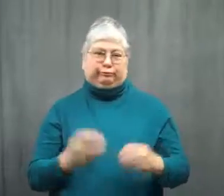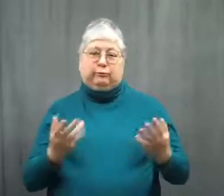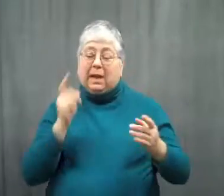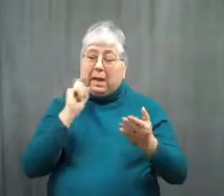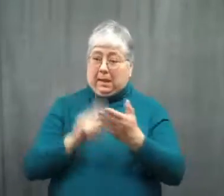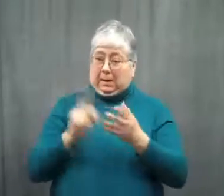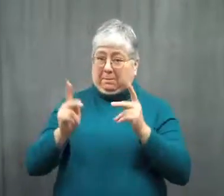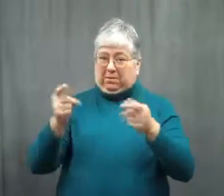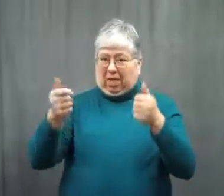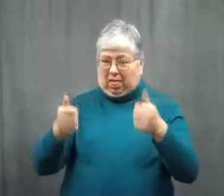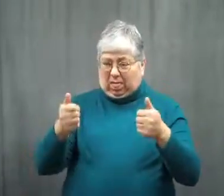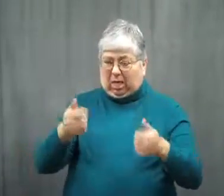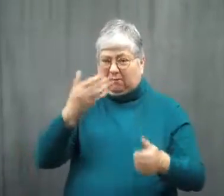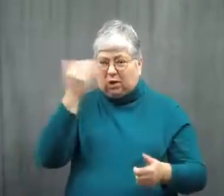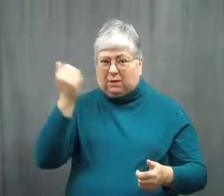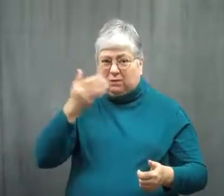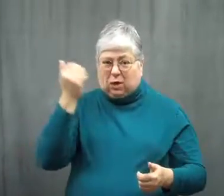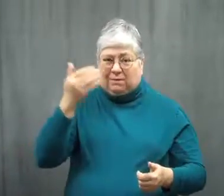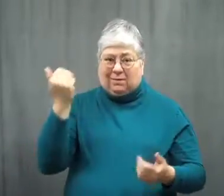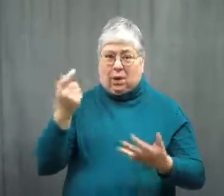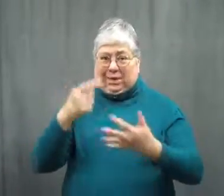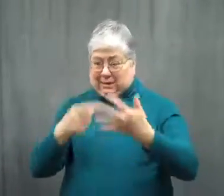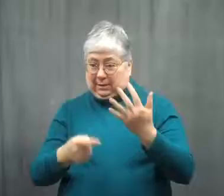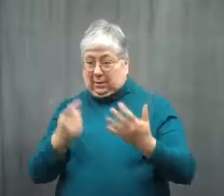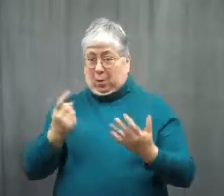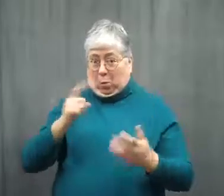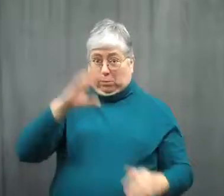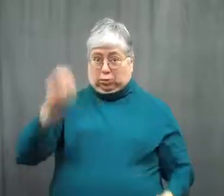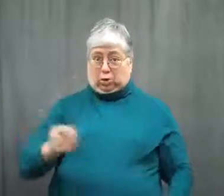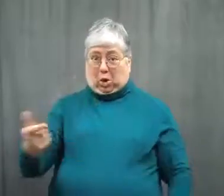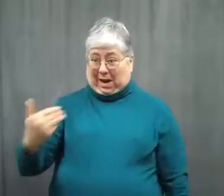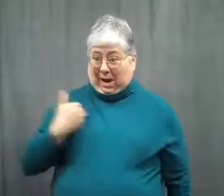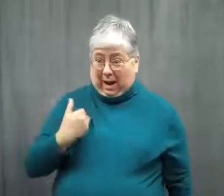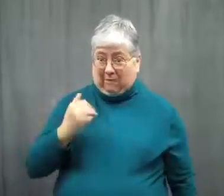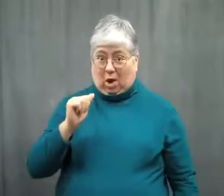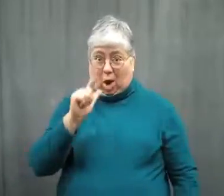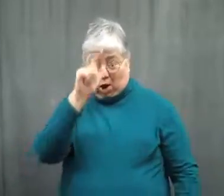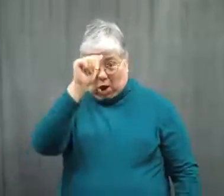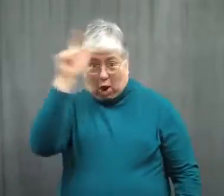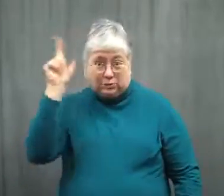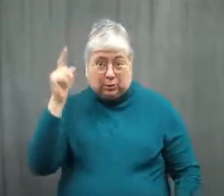When someone becomes forgetful, it can't be determined for sure if it's Alzheimer's.